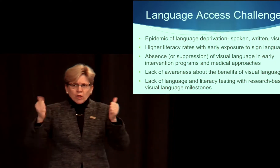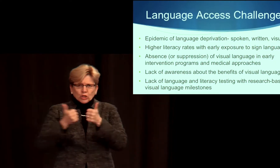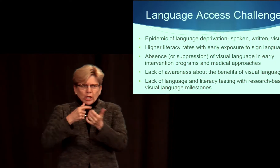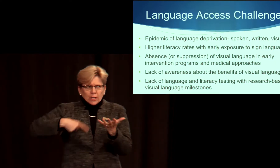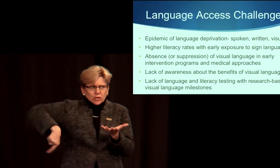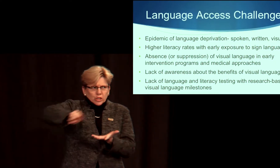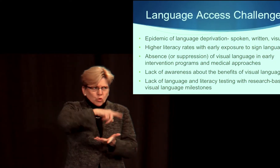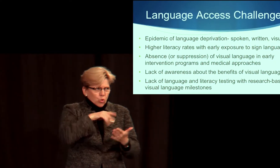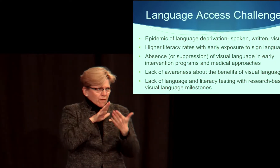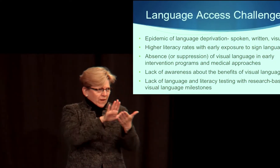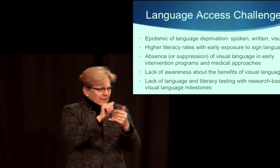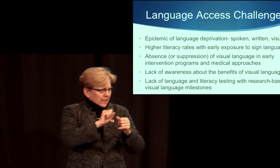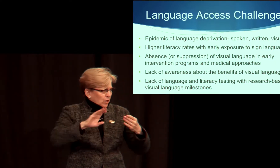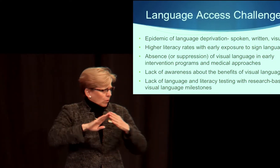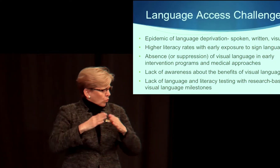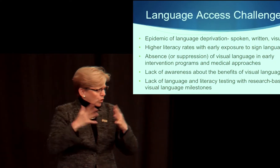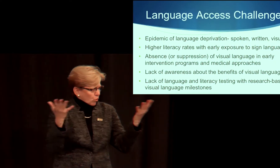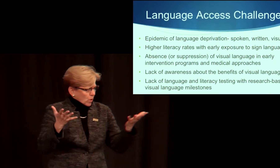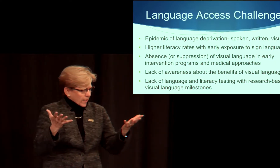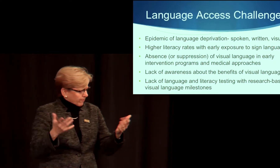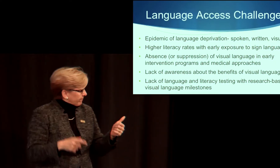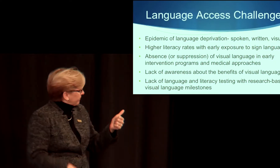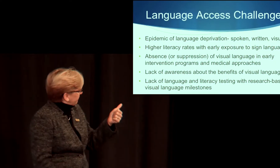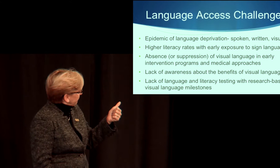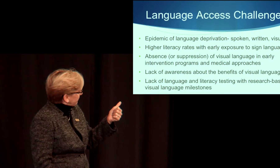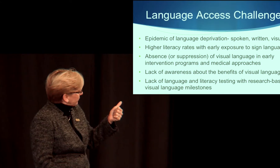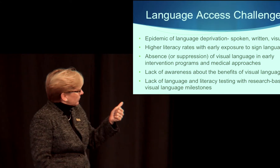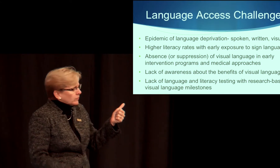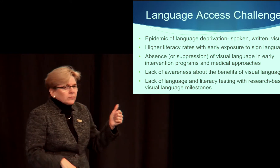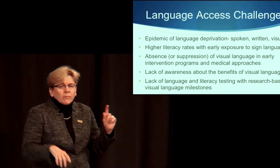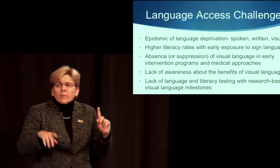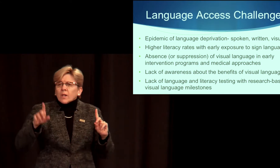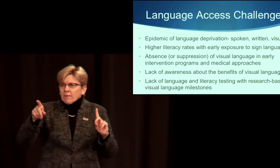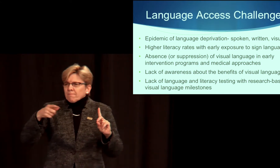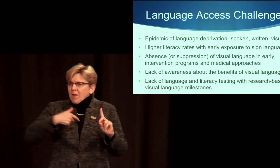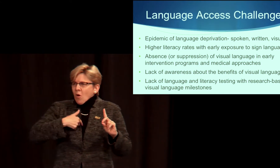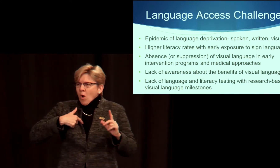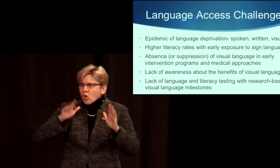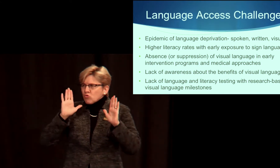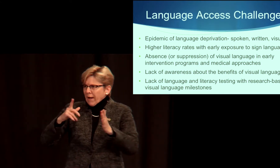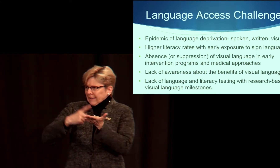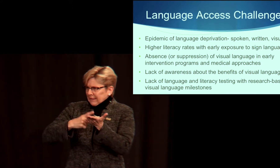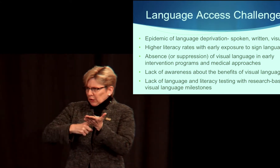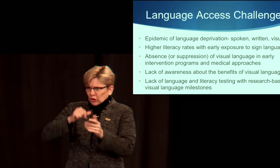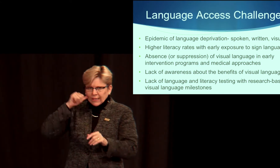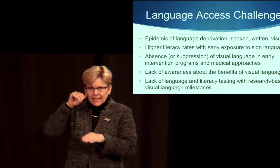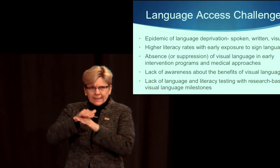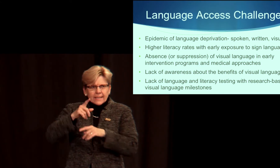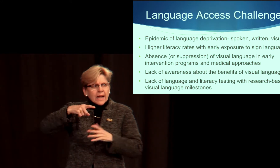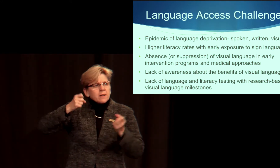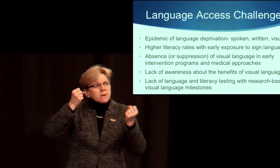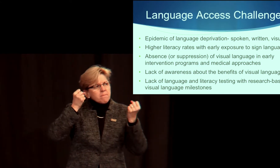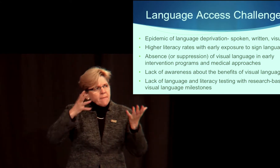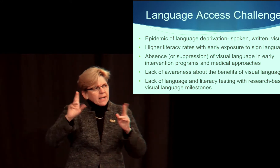This is what I have in front of us as our challenge today. We had a great discussion last night